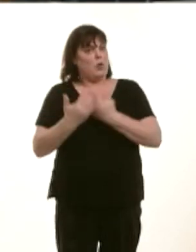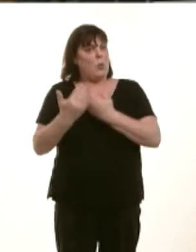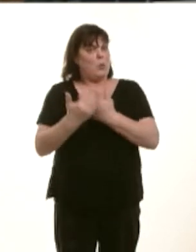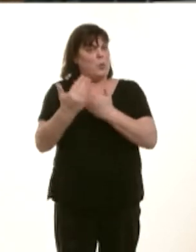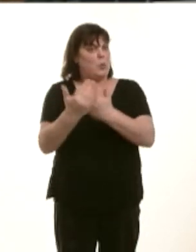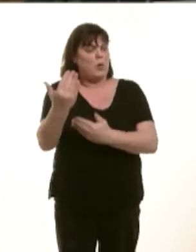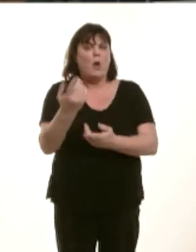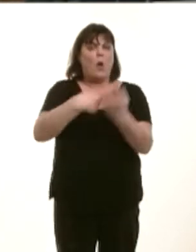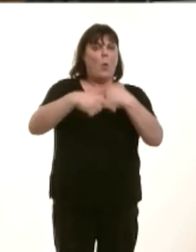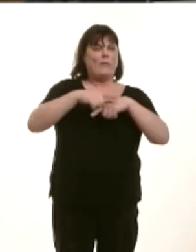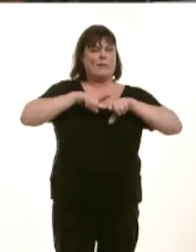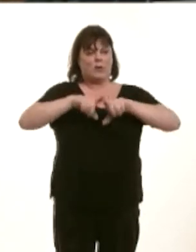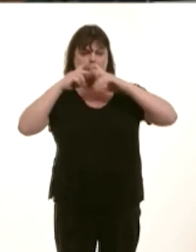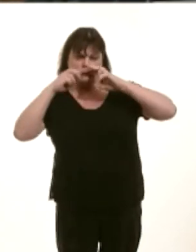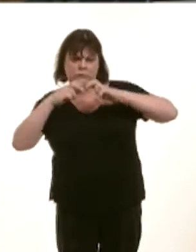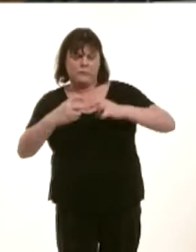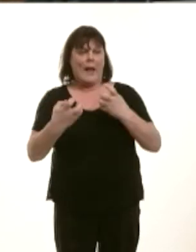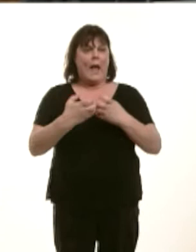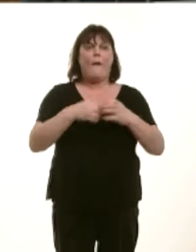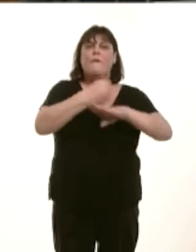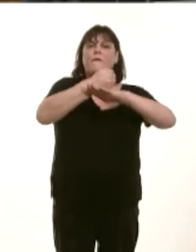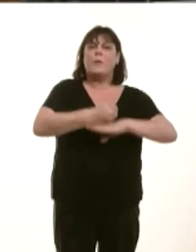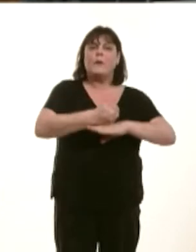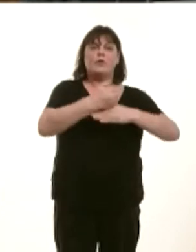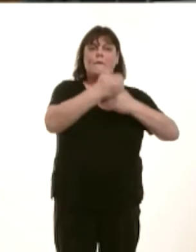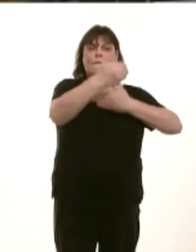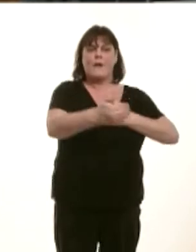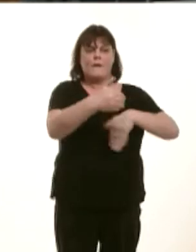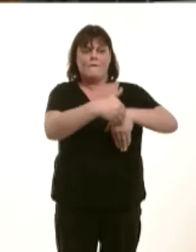foundation phase affects young children as they go through school up to the age of 16.